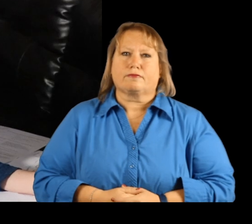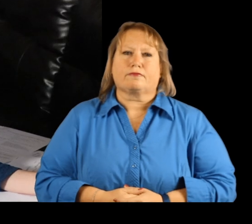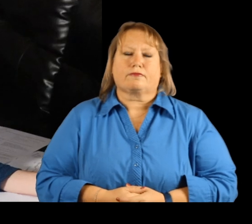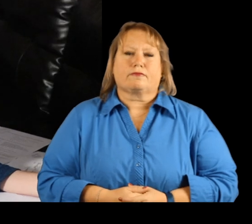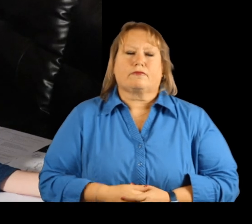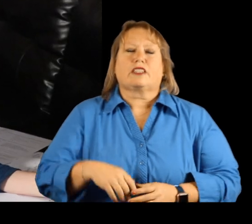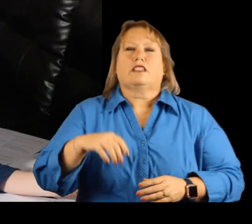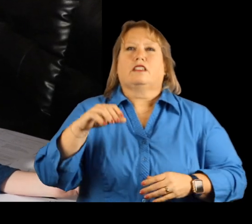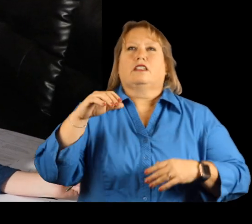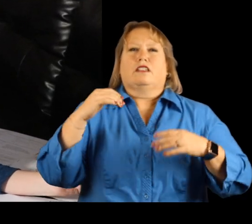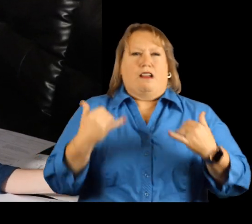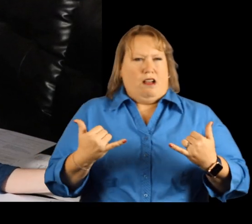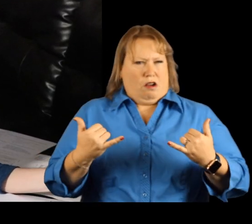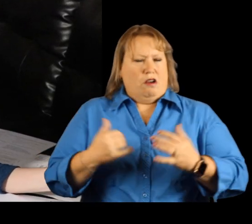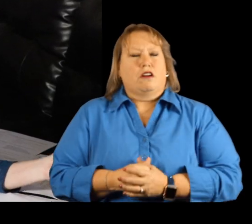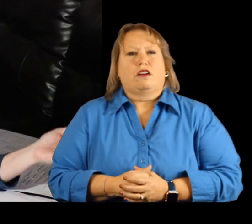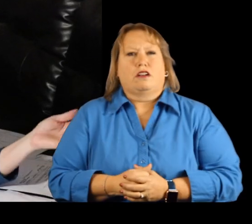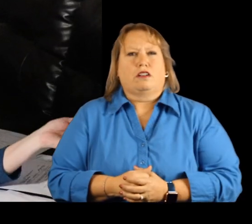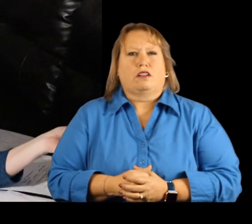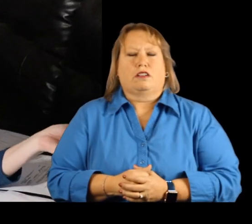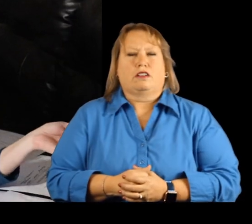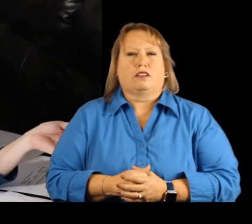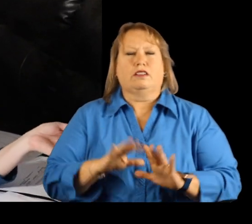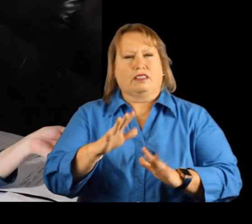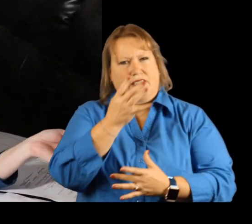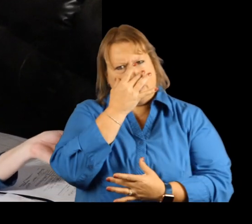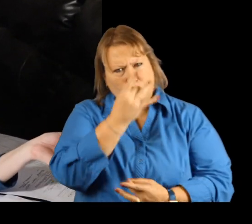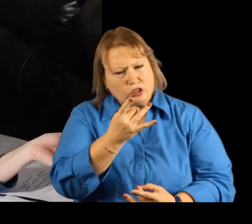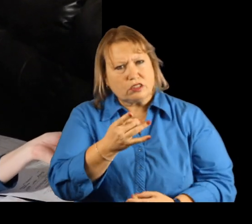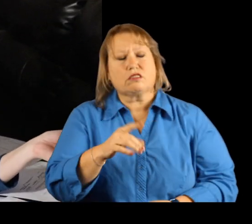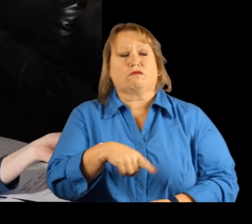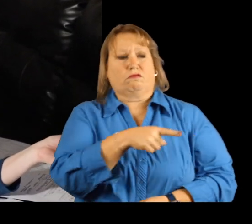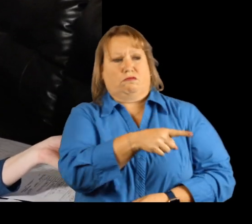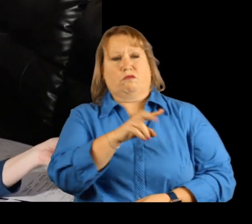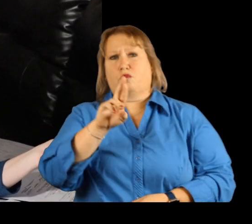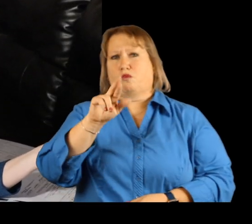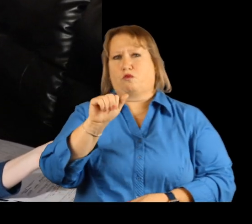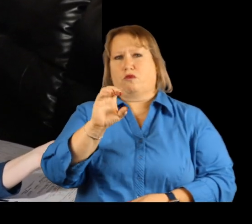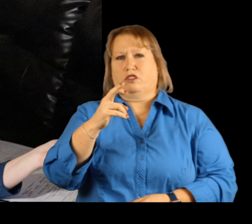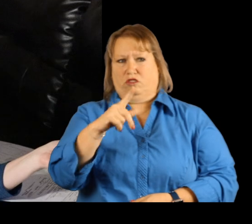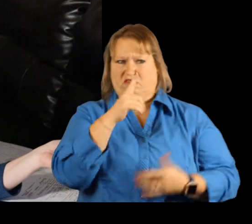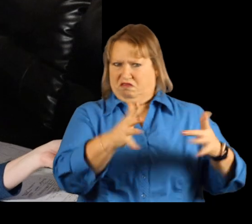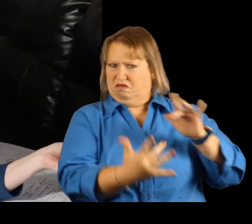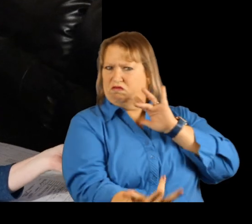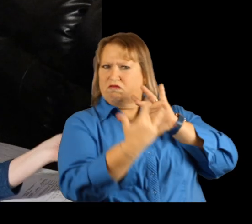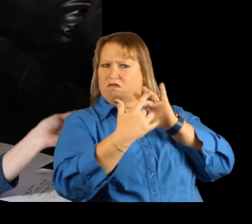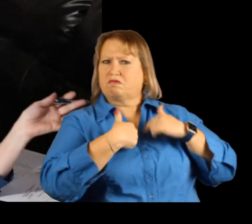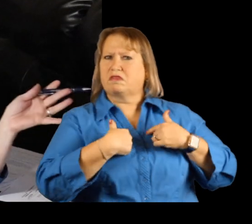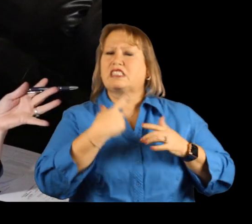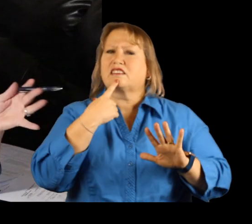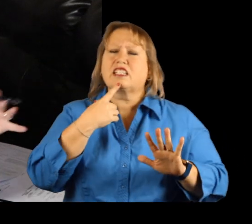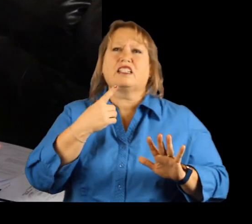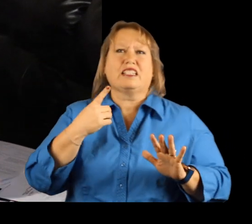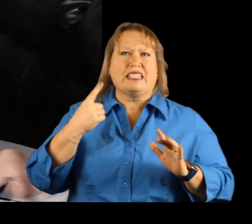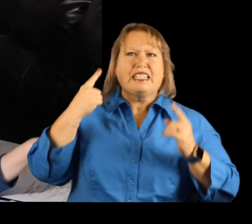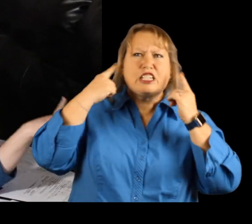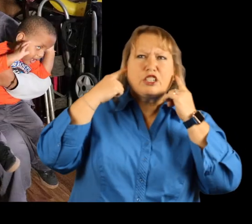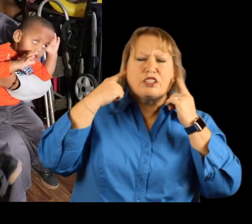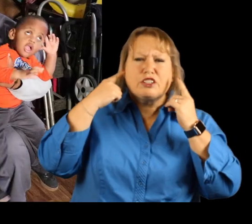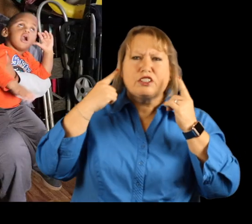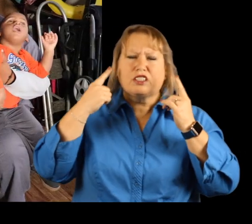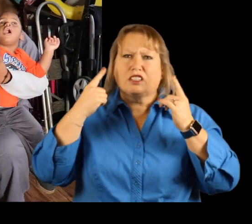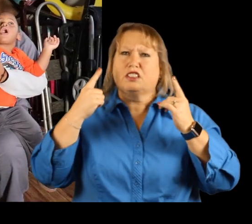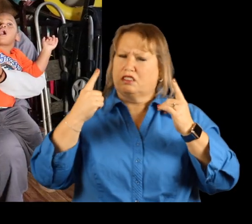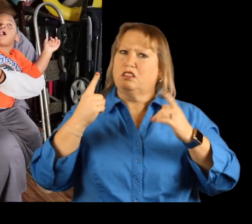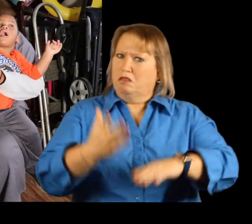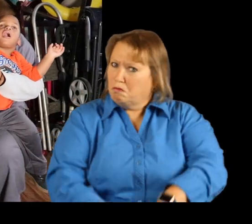Now, interesting Rachel had contacted me and said the hearing thresholds were significantly improved. Yes.